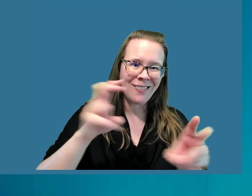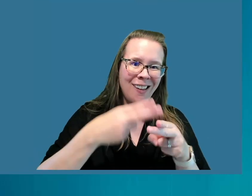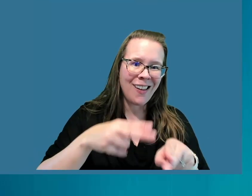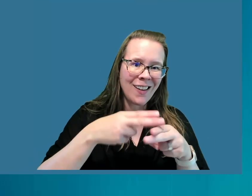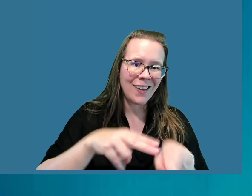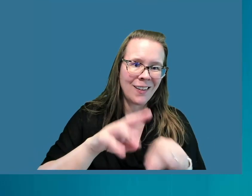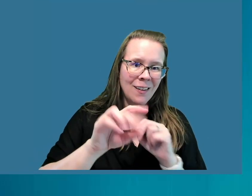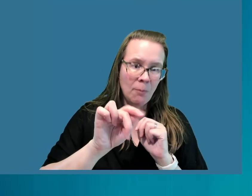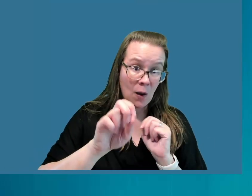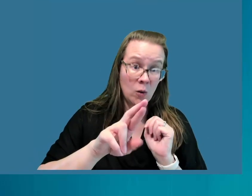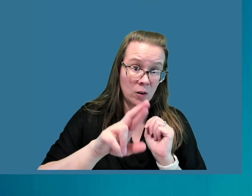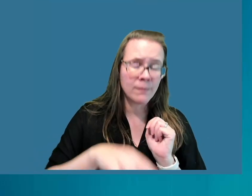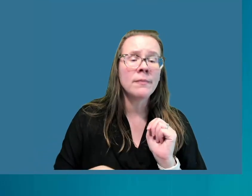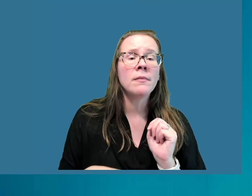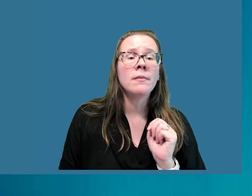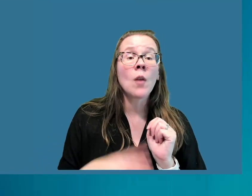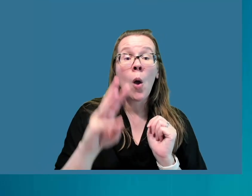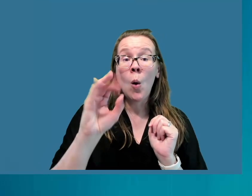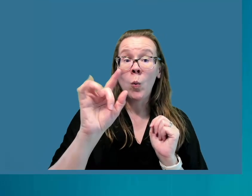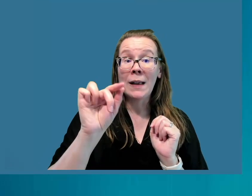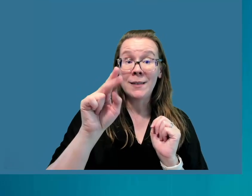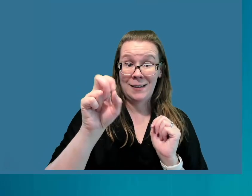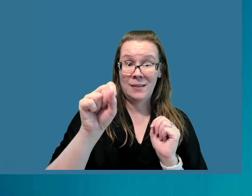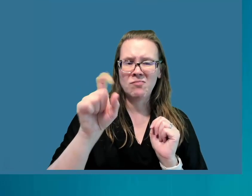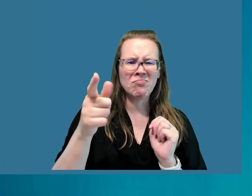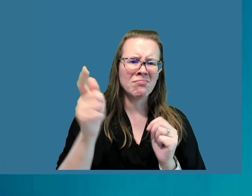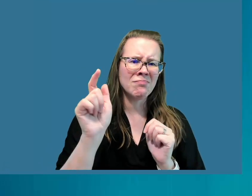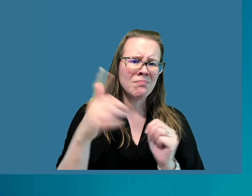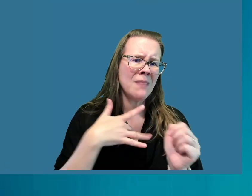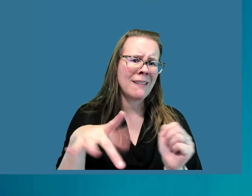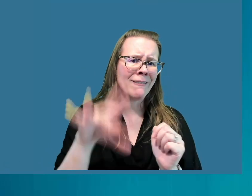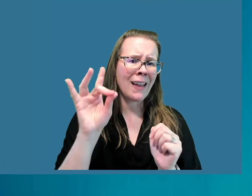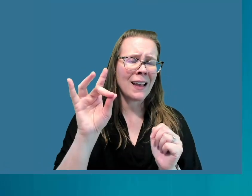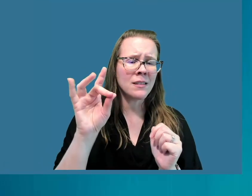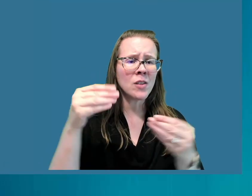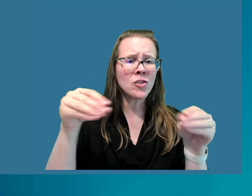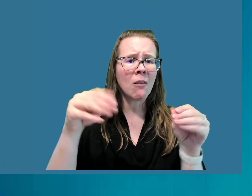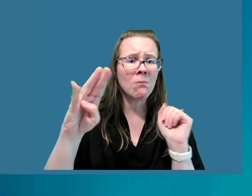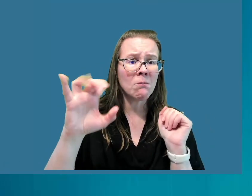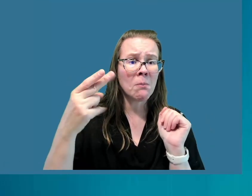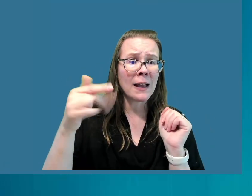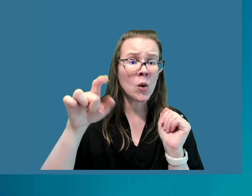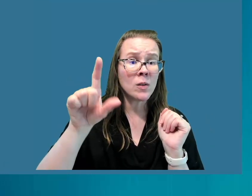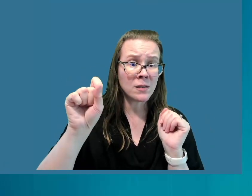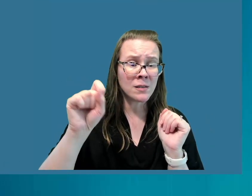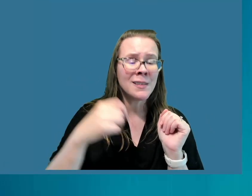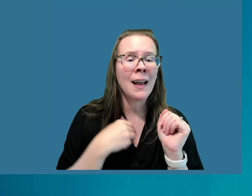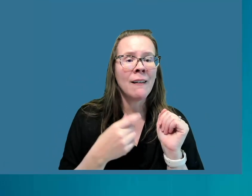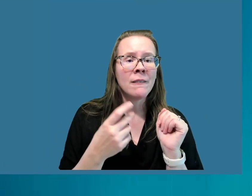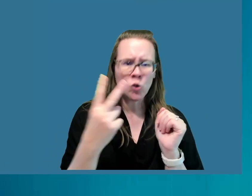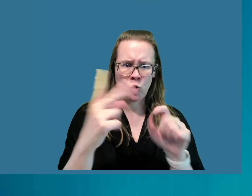I use meringue powder, um, which is some egg product. Um, and it's easy to find at Michael's